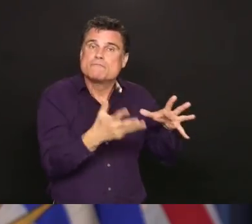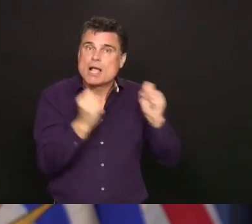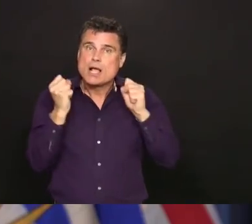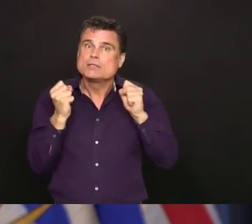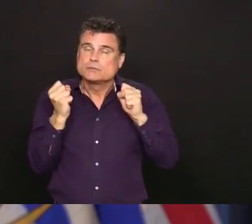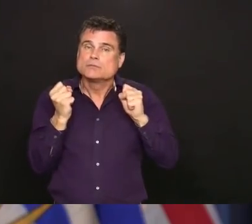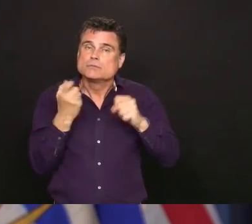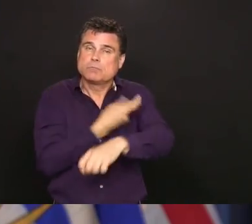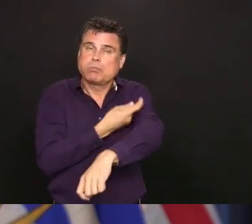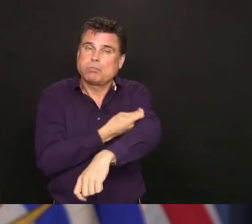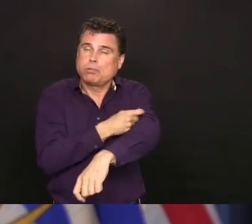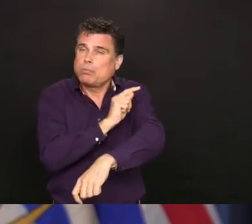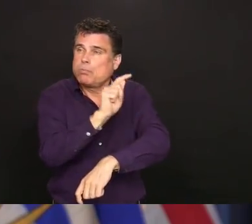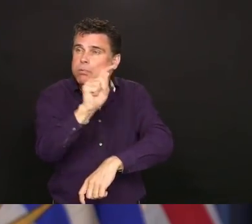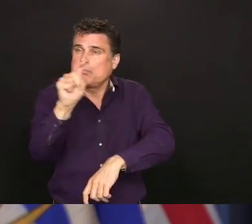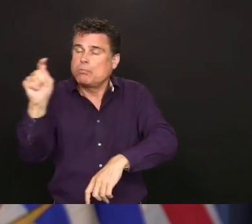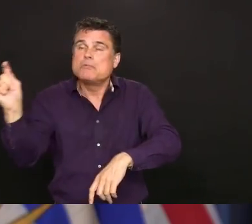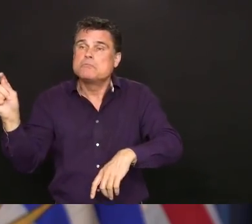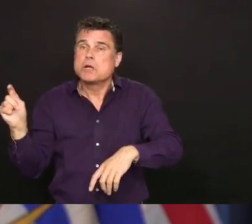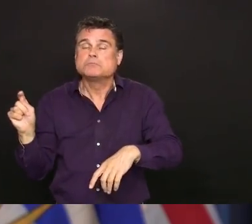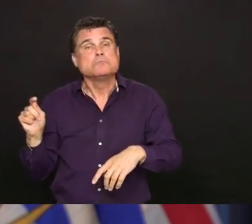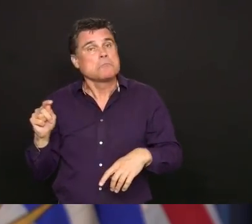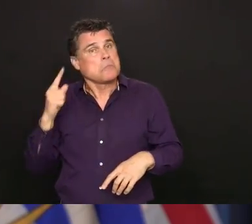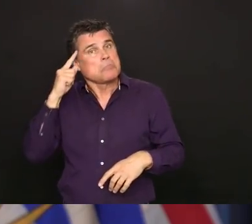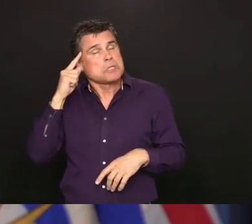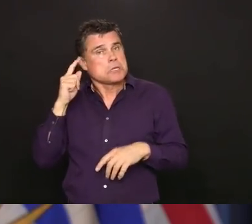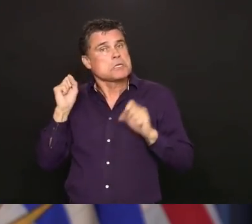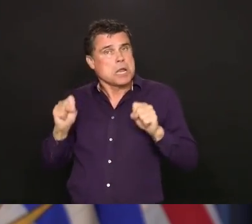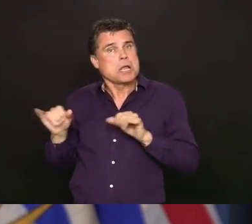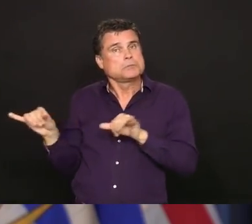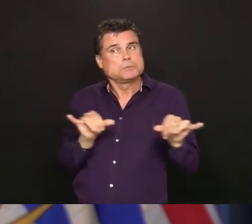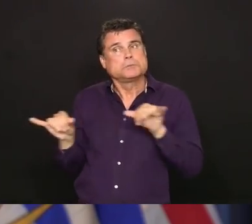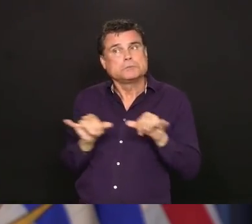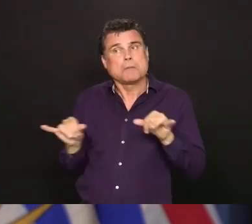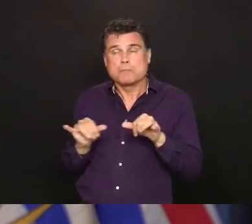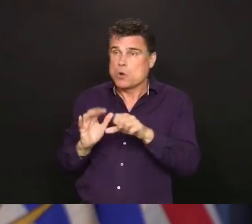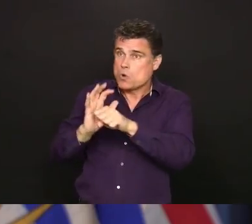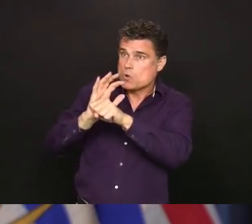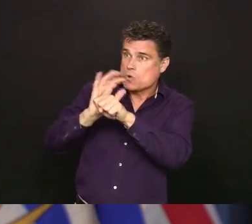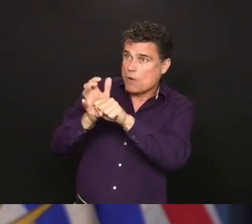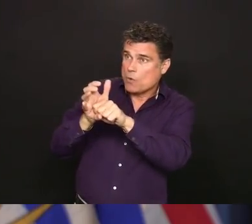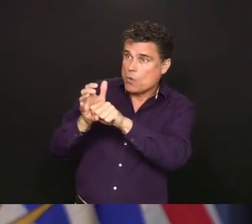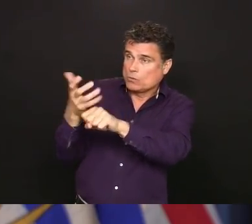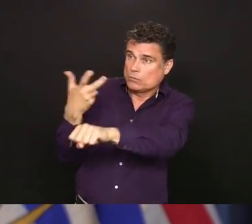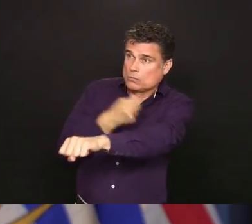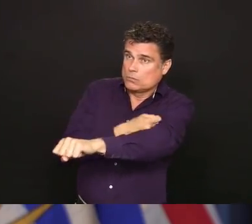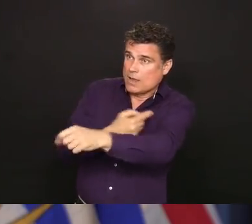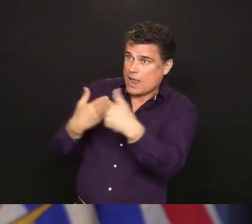So it could be in a matter of months that we would have it available and rolled out to people